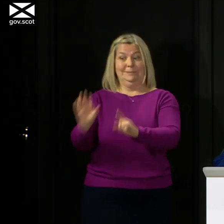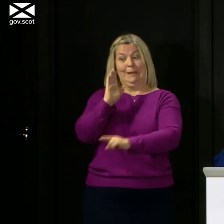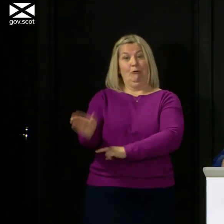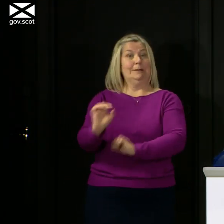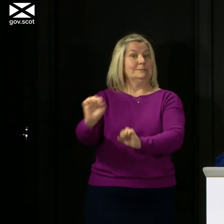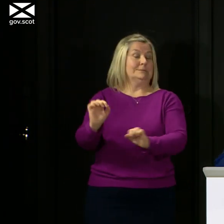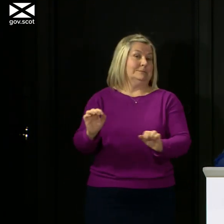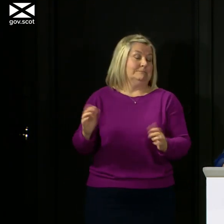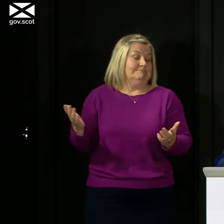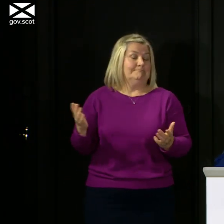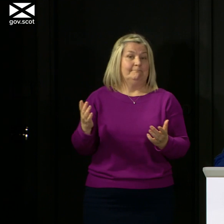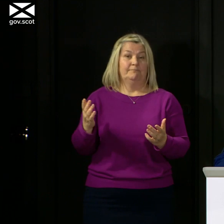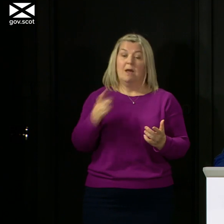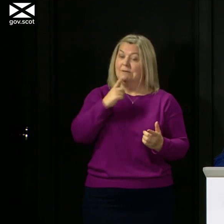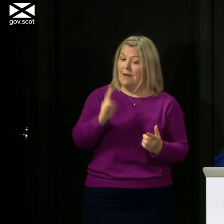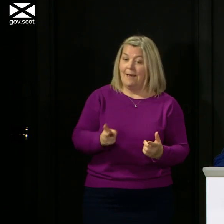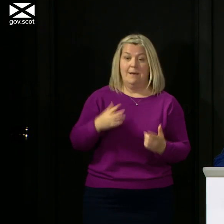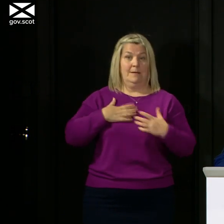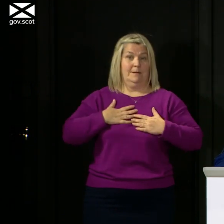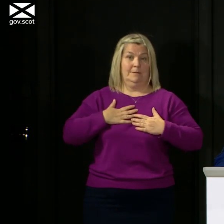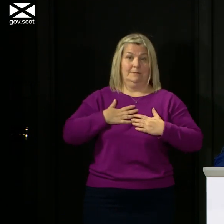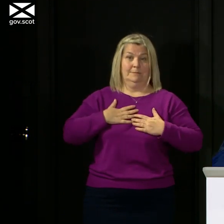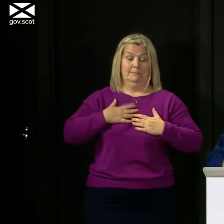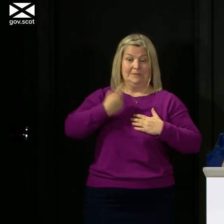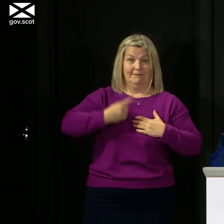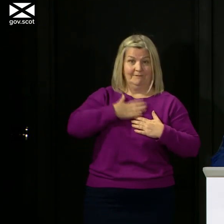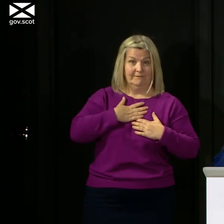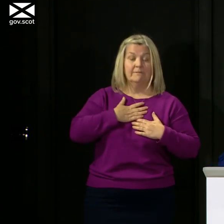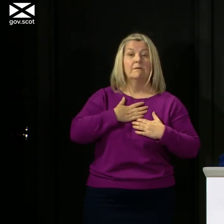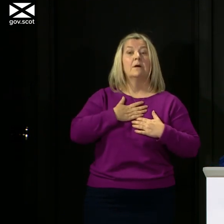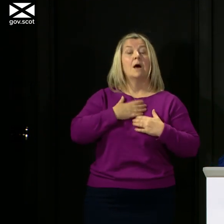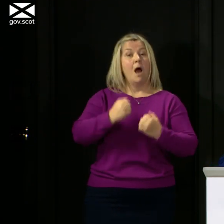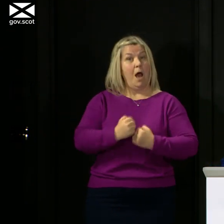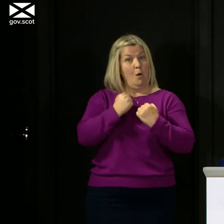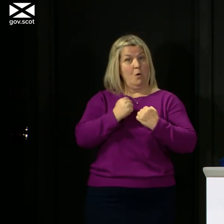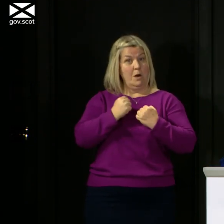before, and will speak for myself again here, is that based on my assessment of the R number,